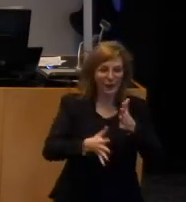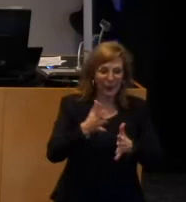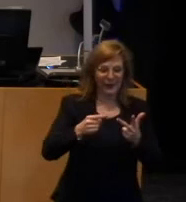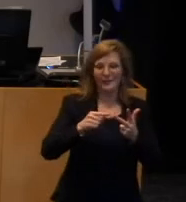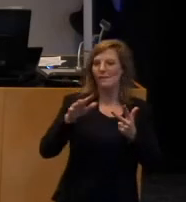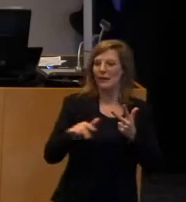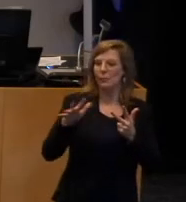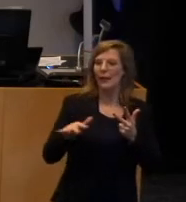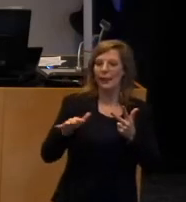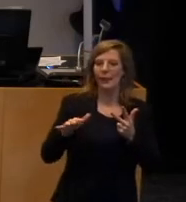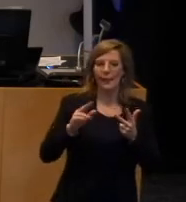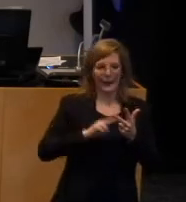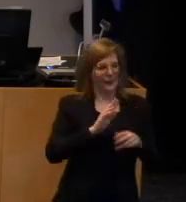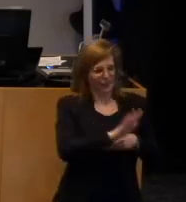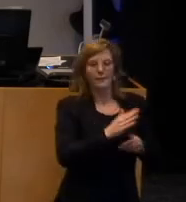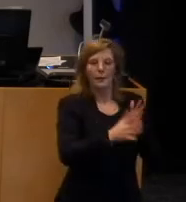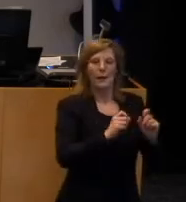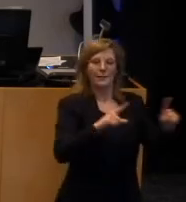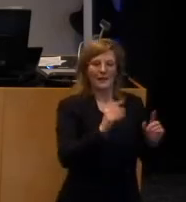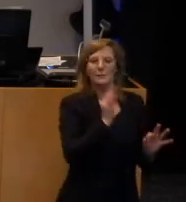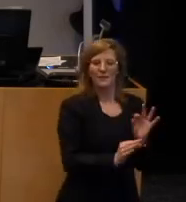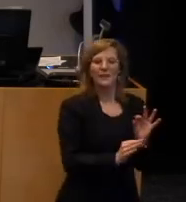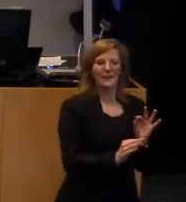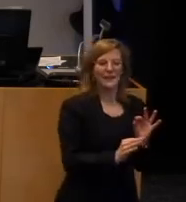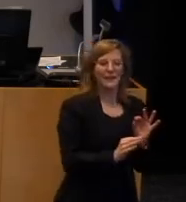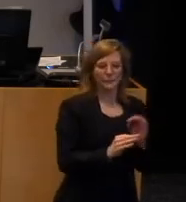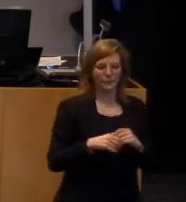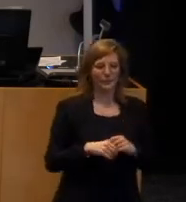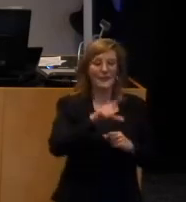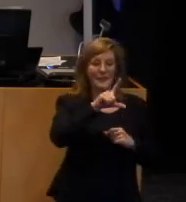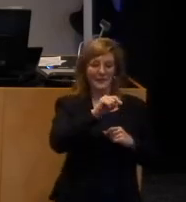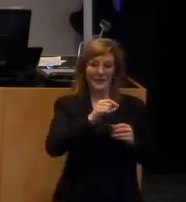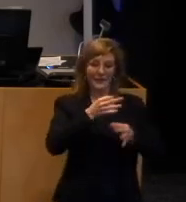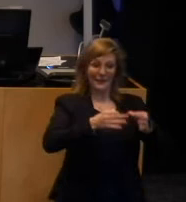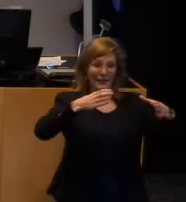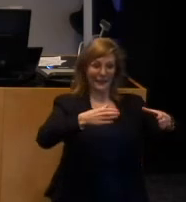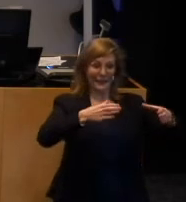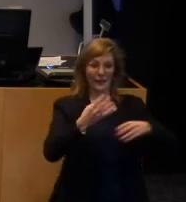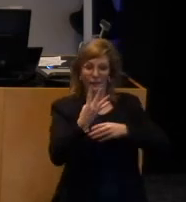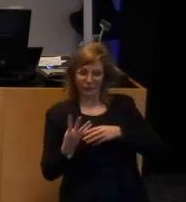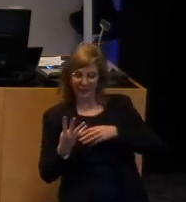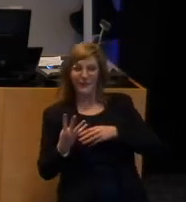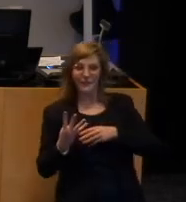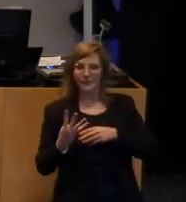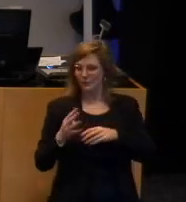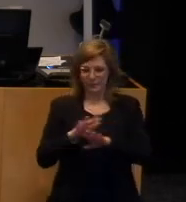And also worth noting is that four out of these 10 strategies were mentioned by all eight interpreters,